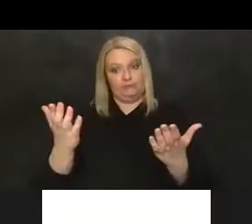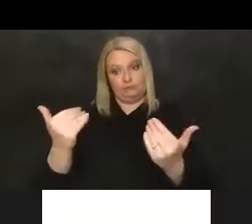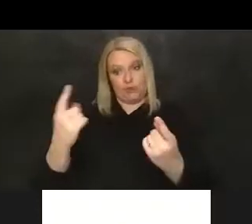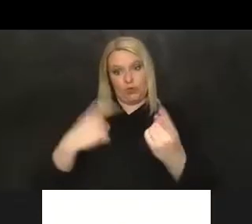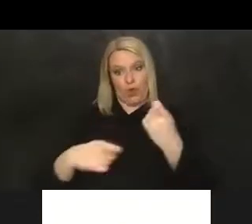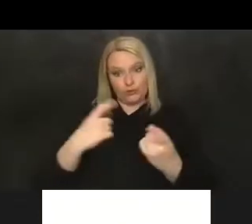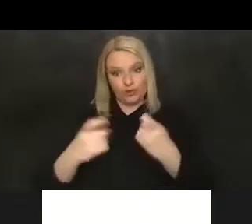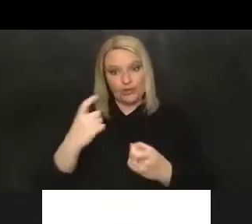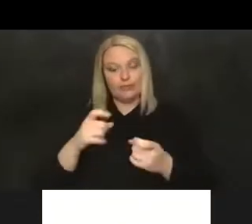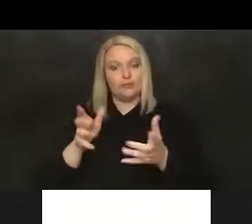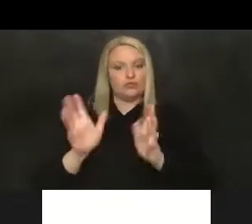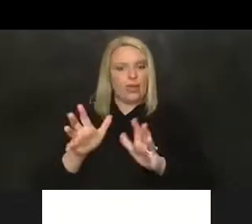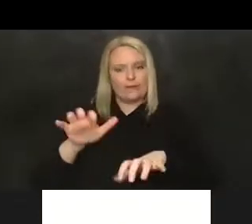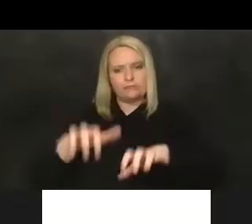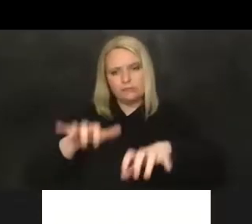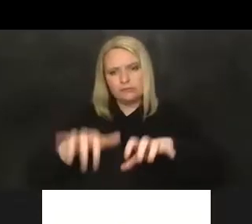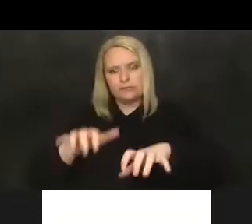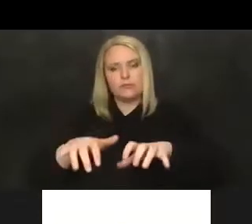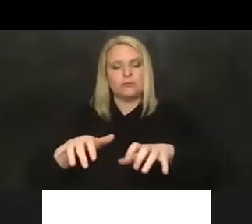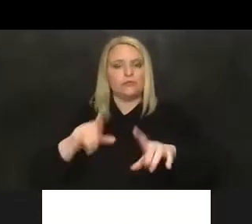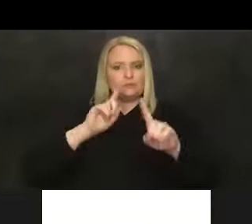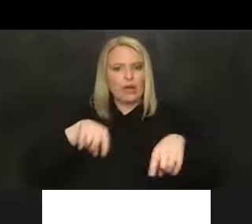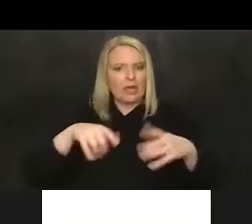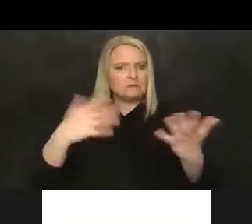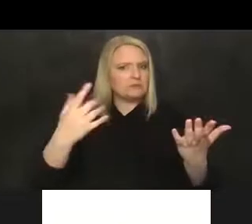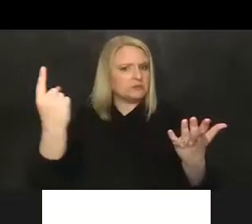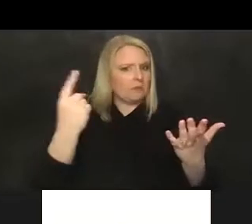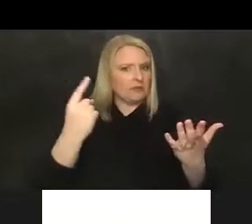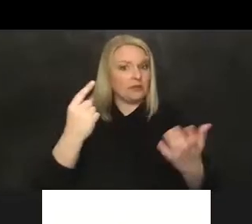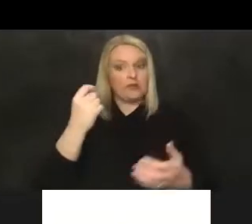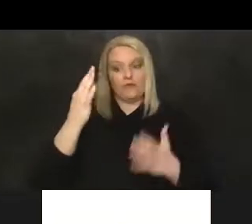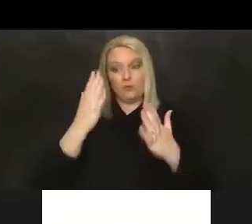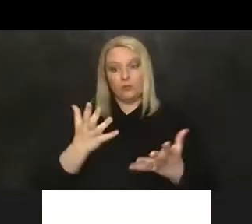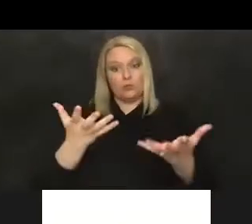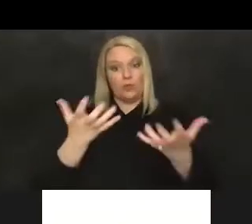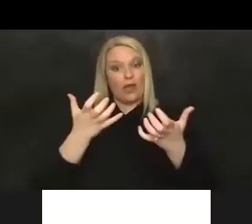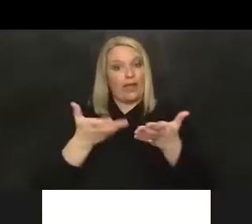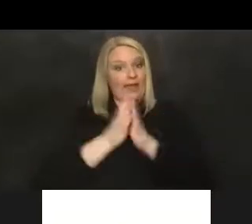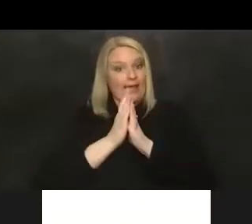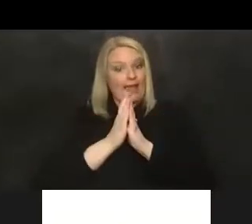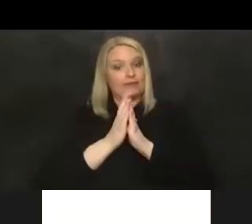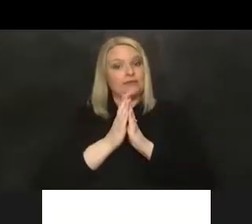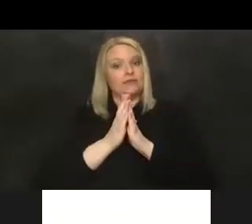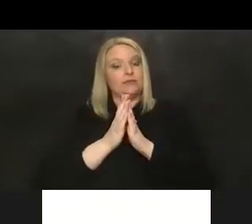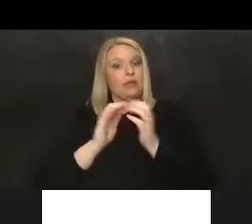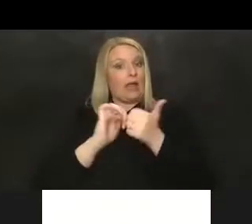or responses, and so for anyone who wants to ask a question, one way you can do this is to turn on